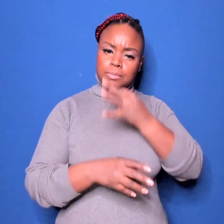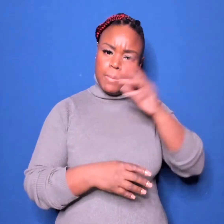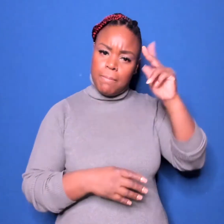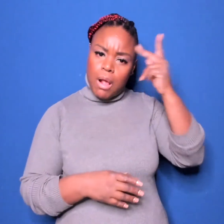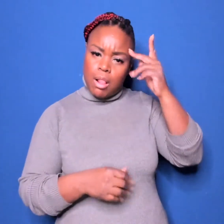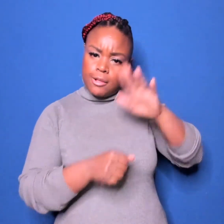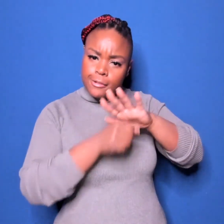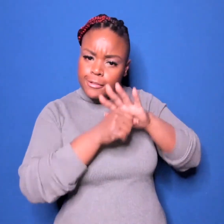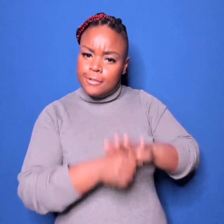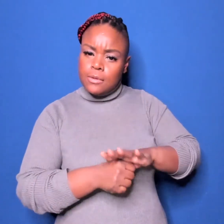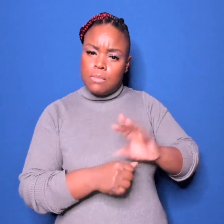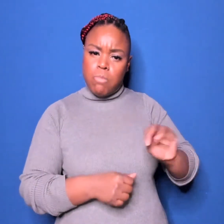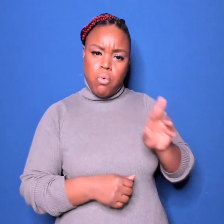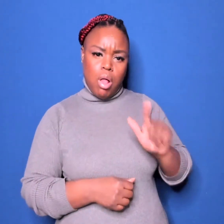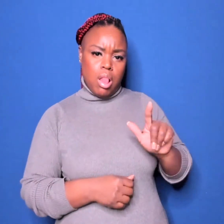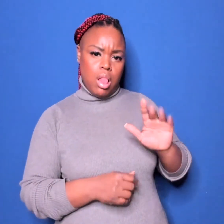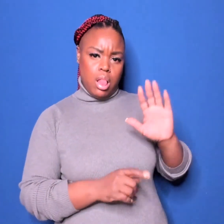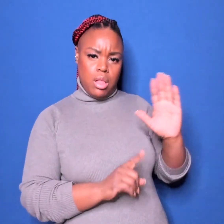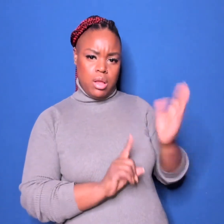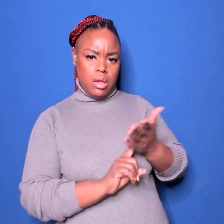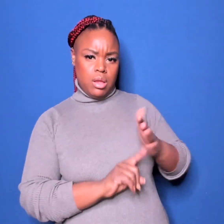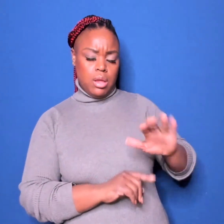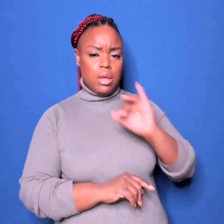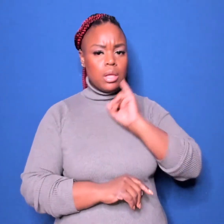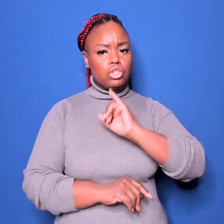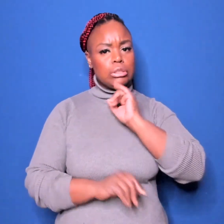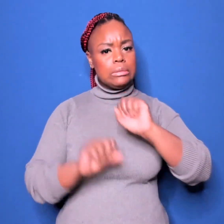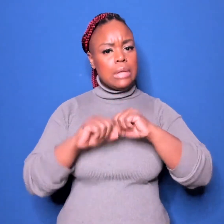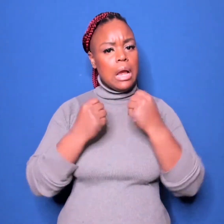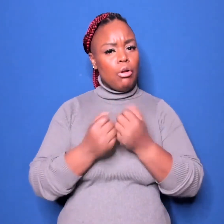to exert political pressure and moral persuasion on Israeli society